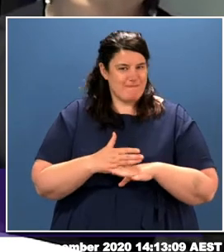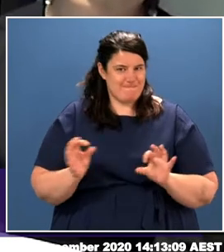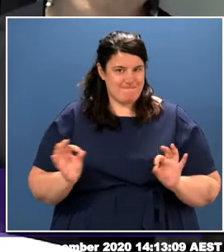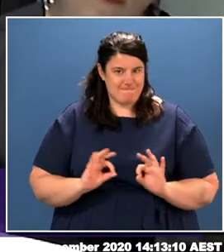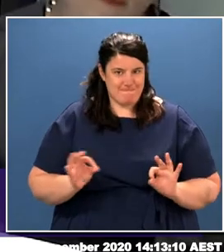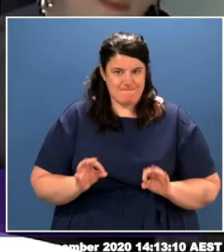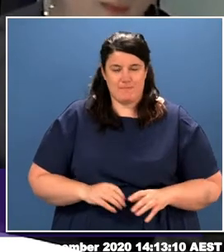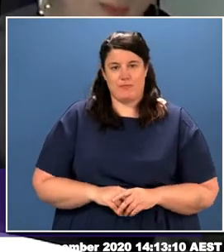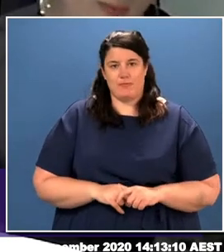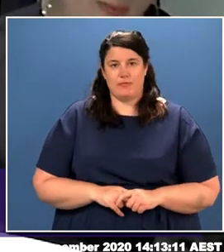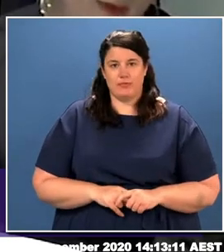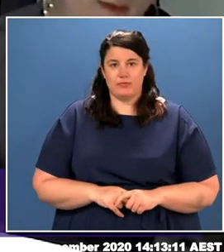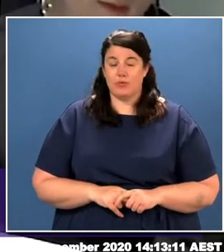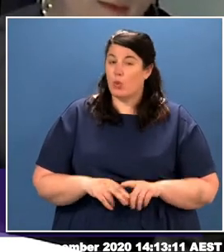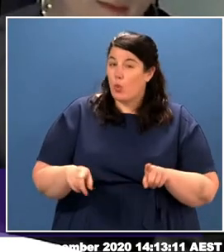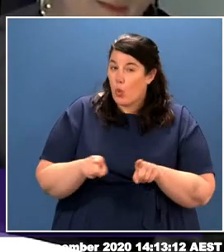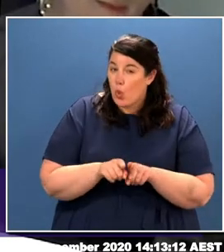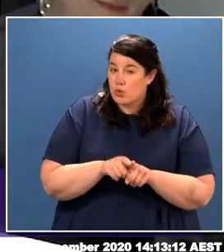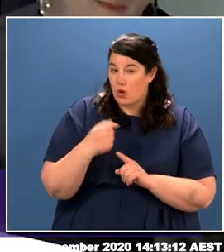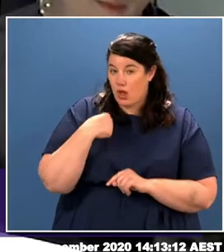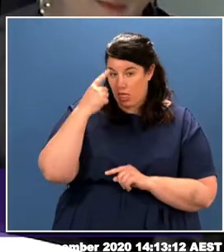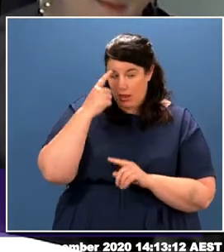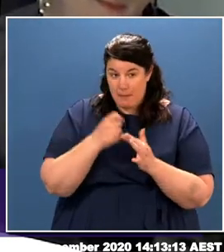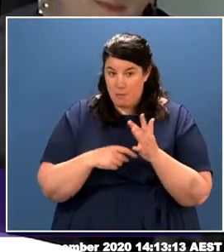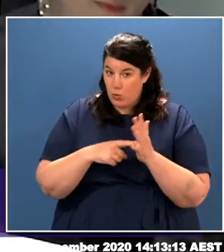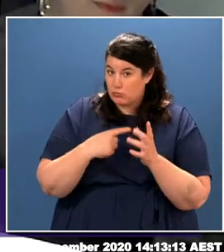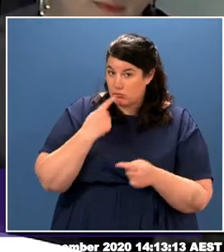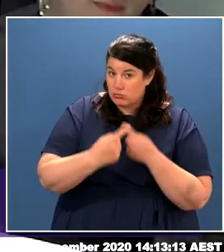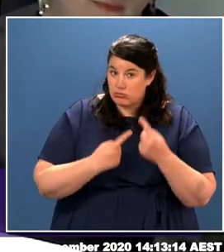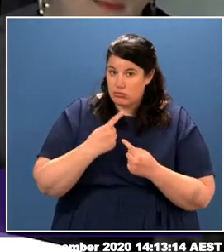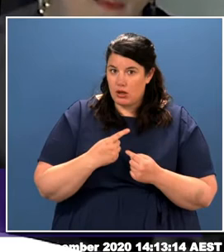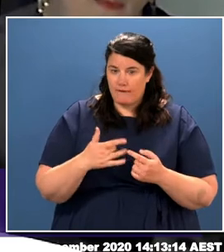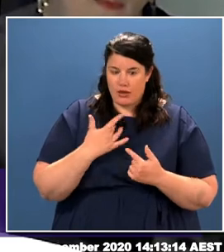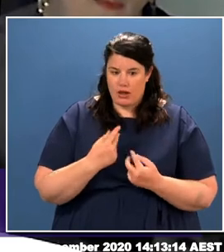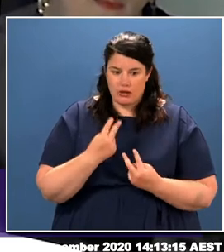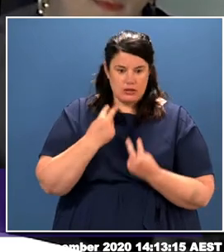And also, importantly, I think that constant vigilance around interacting